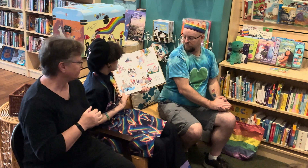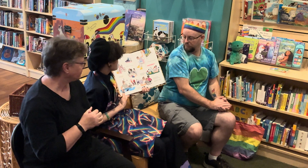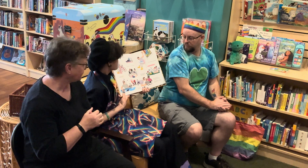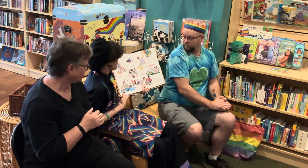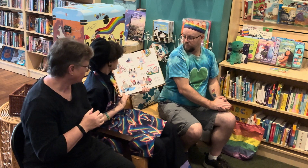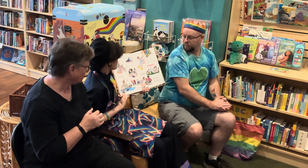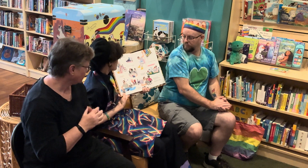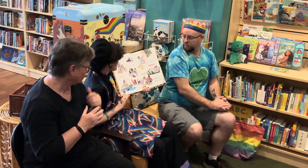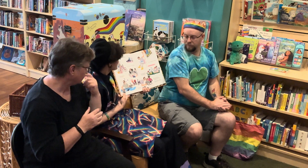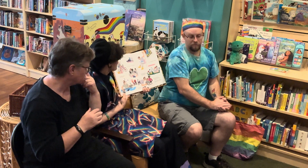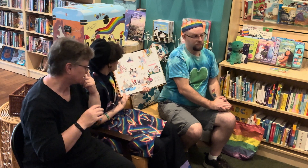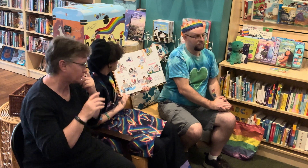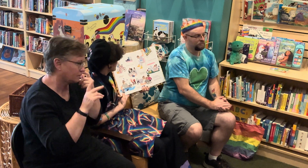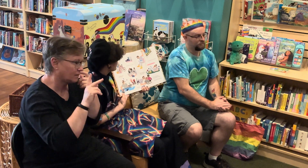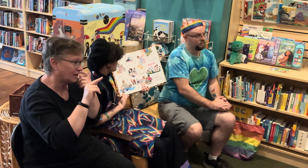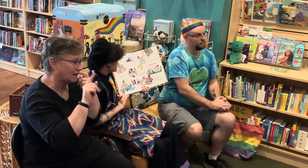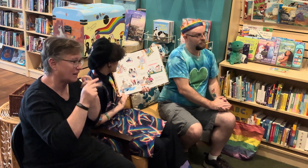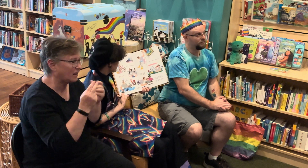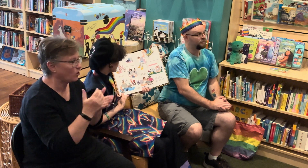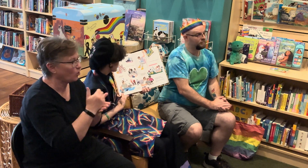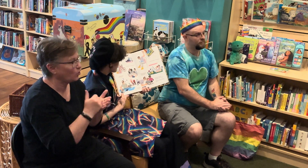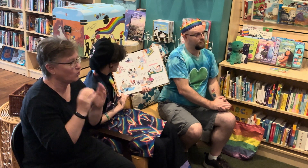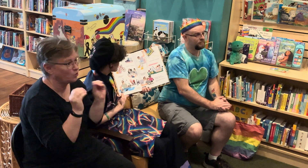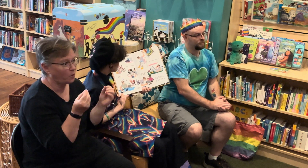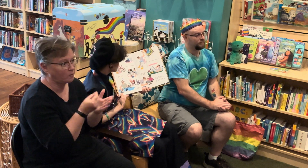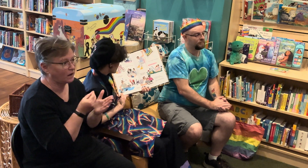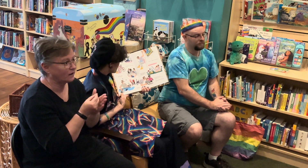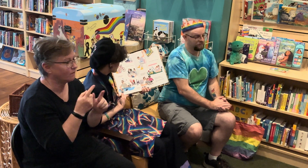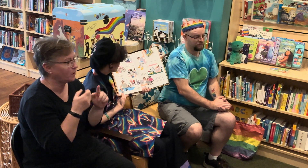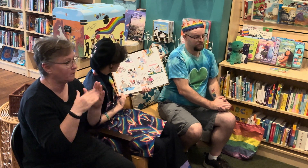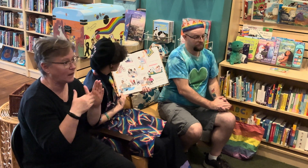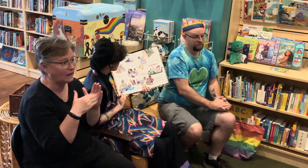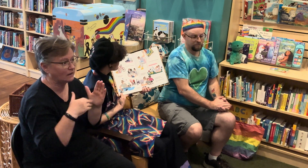Keith wasn't earning money from his paintings, yet. So, he worked